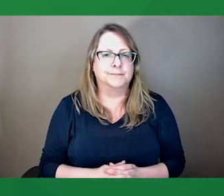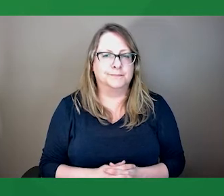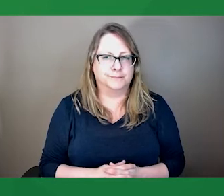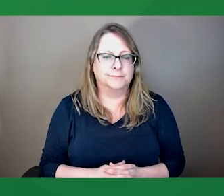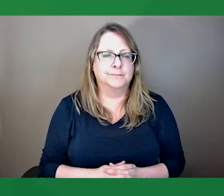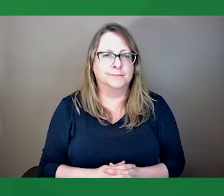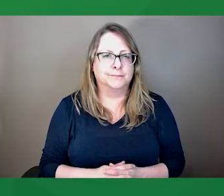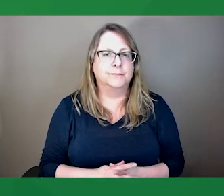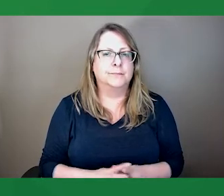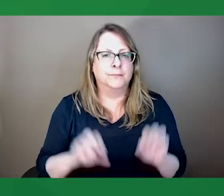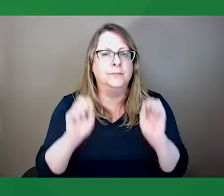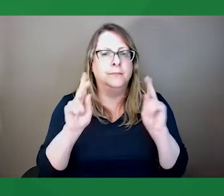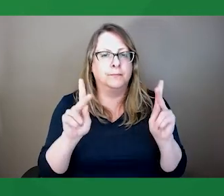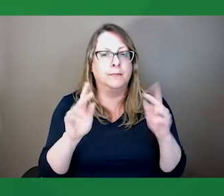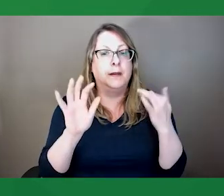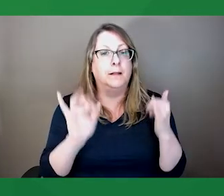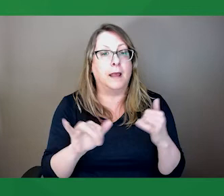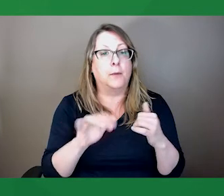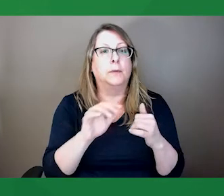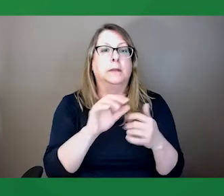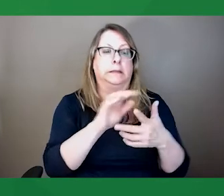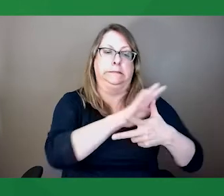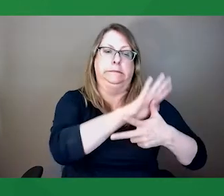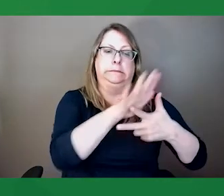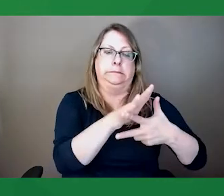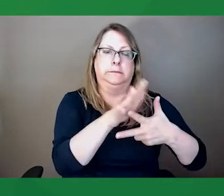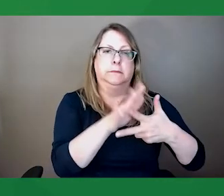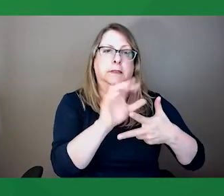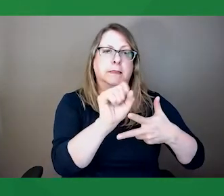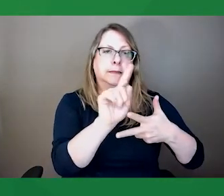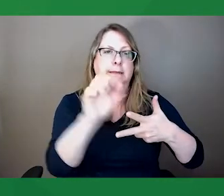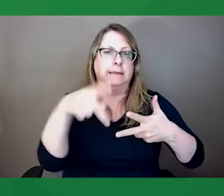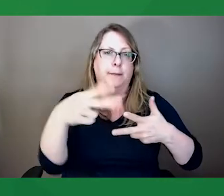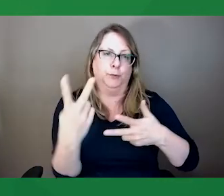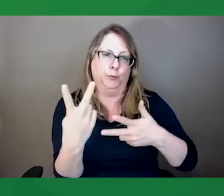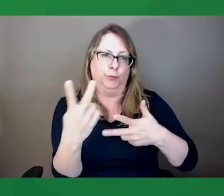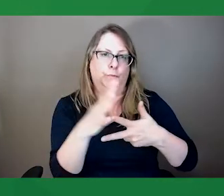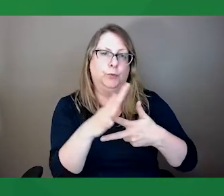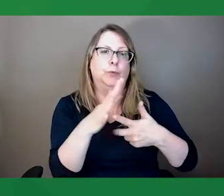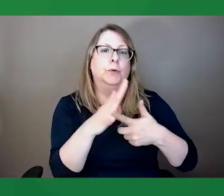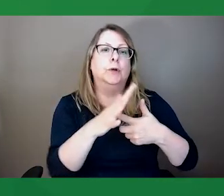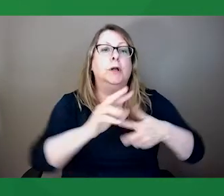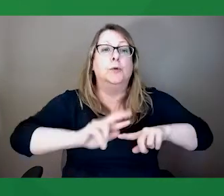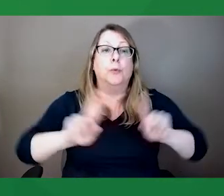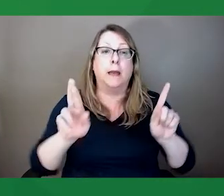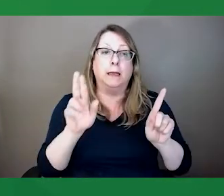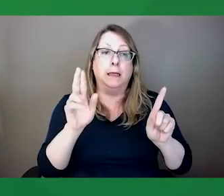Yeah. So this one is going to be actually our step two which is going to be getting the information ready for our accessible team.